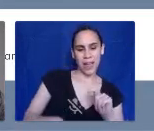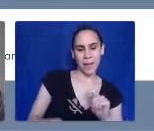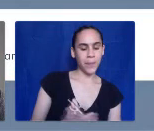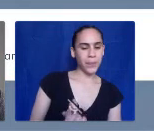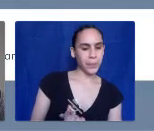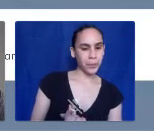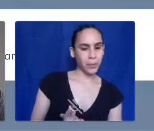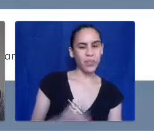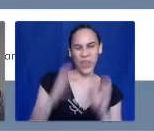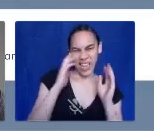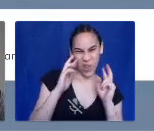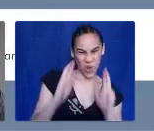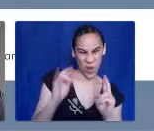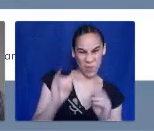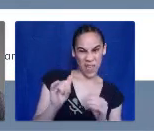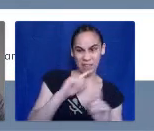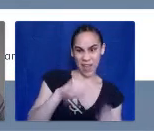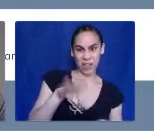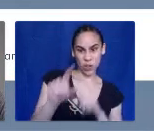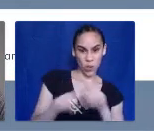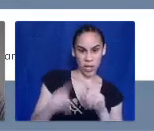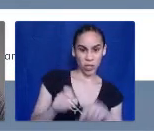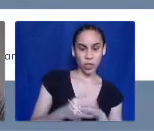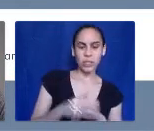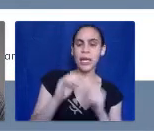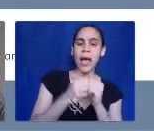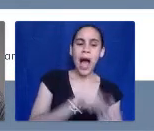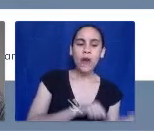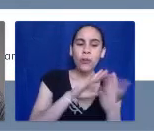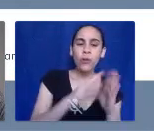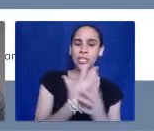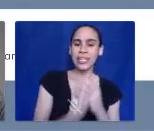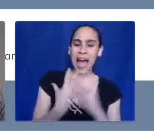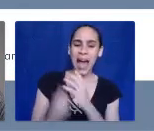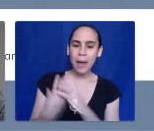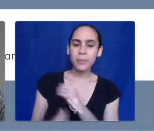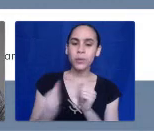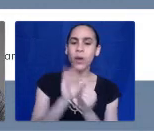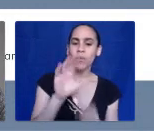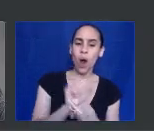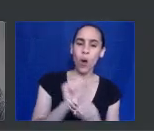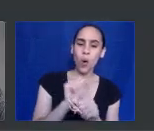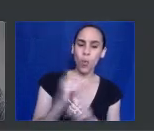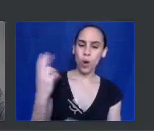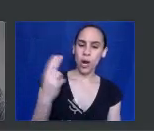hope that answers your question karen i'm going to jump to imran how do you approach gaps in work history so let me save this resume and go back to another one i have that's actually a great